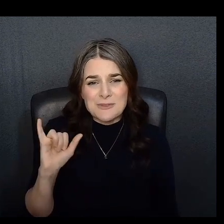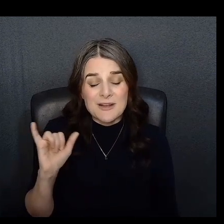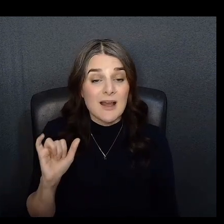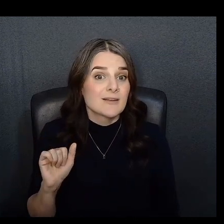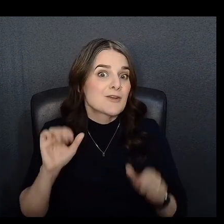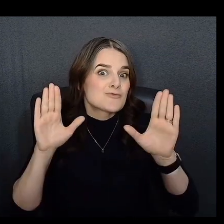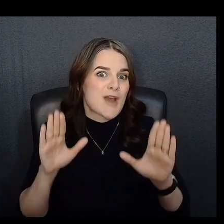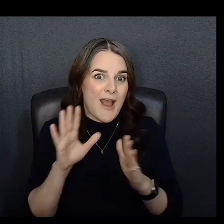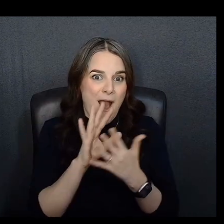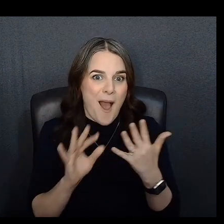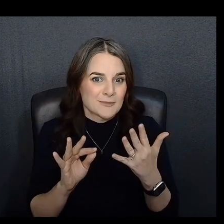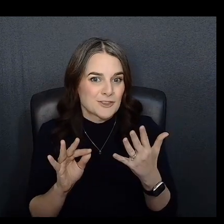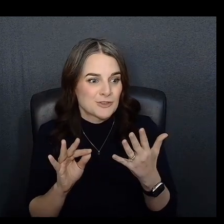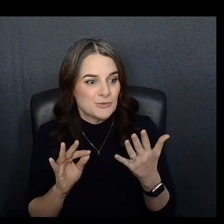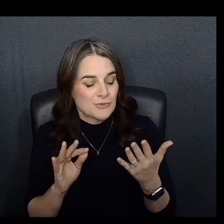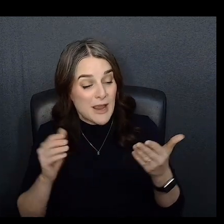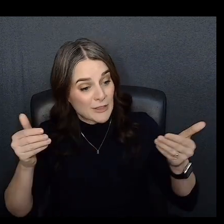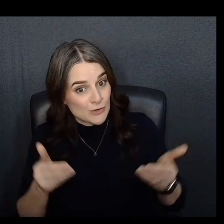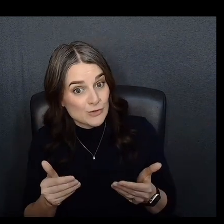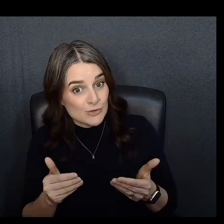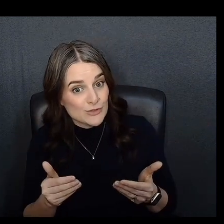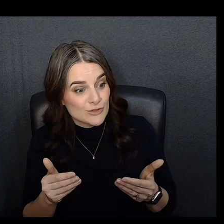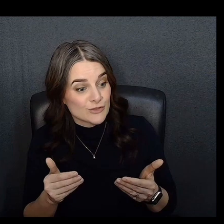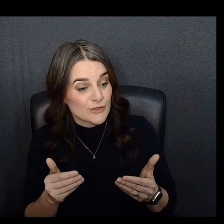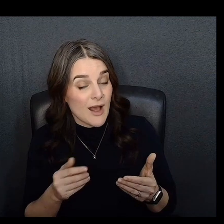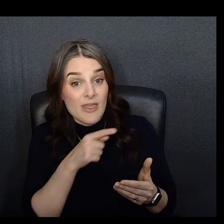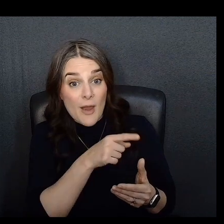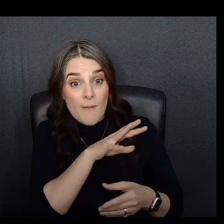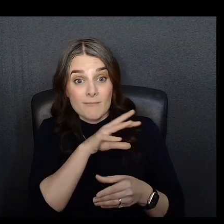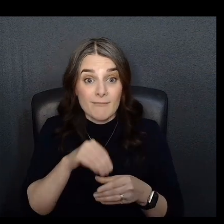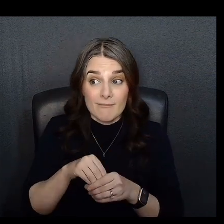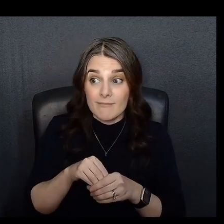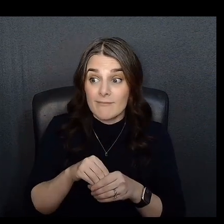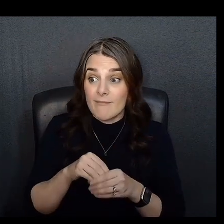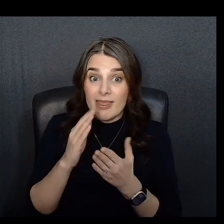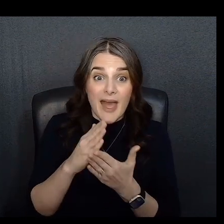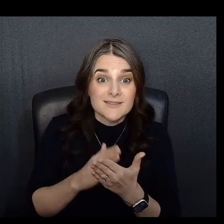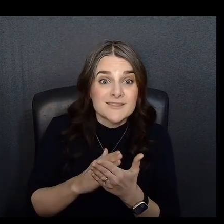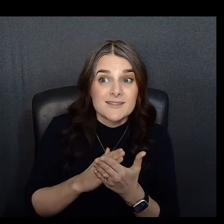to somebody when they're participating in that lesson in their Sex Ed class about,